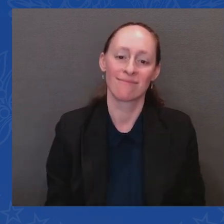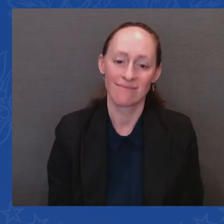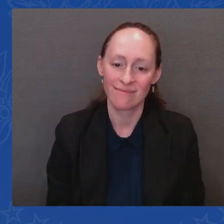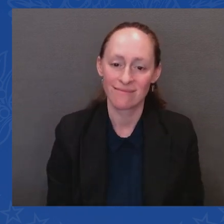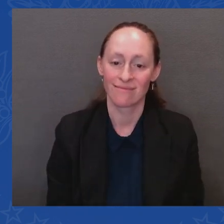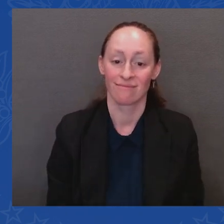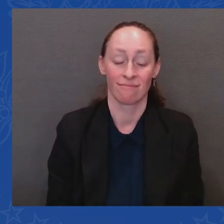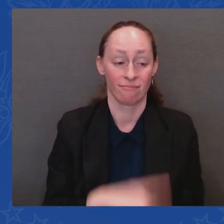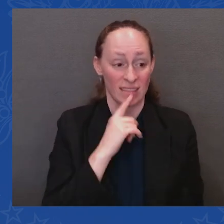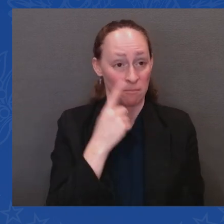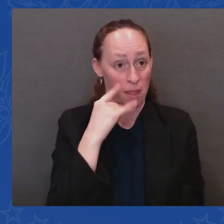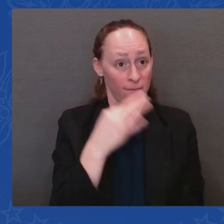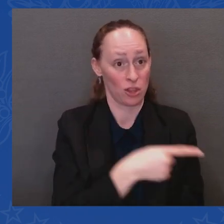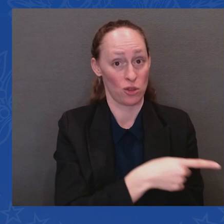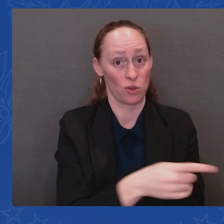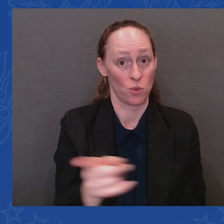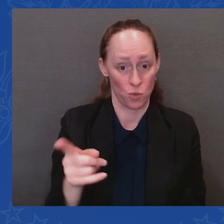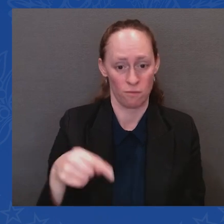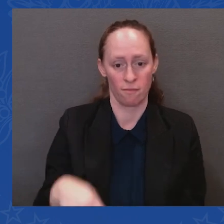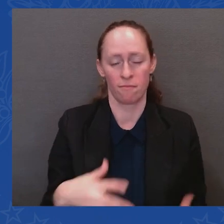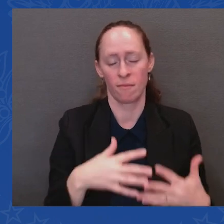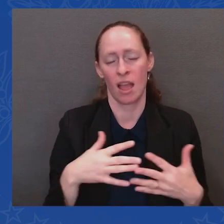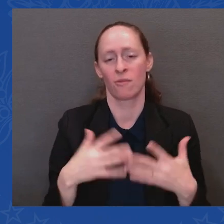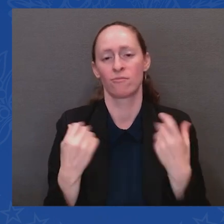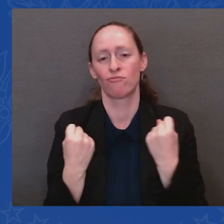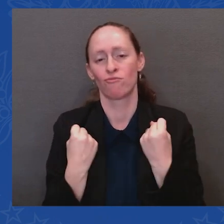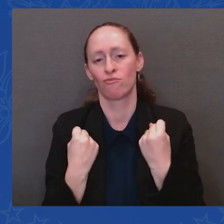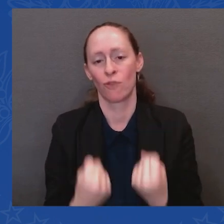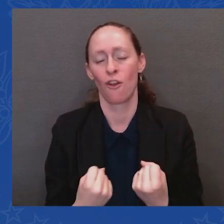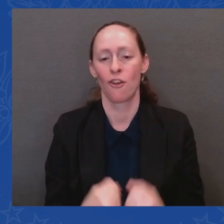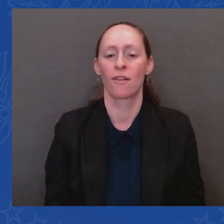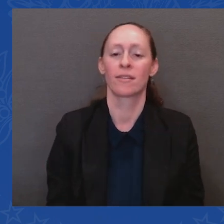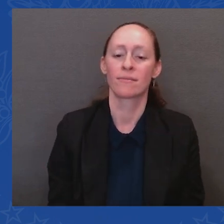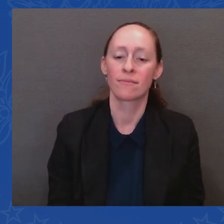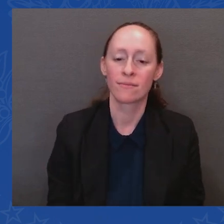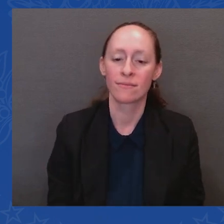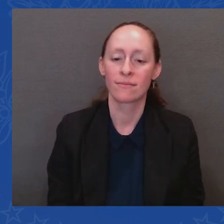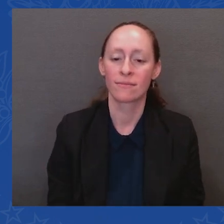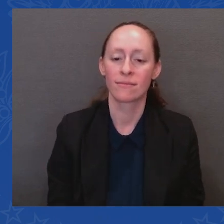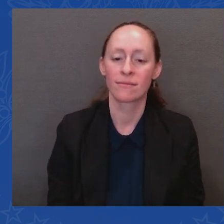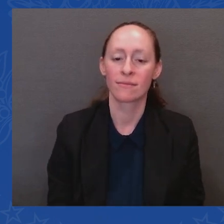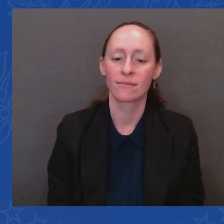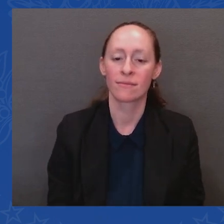I'm thinking of veterans like David Munoz, a Navy vet from Grand Junction, Colorado.